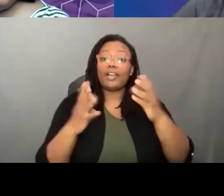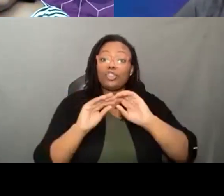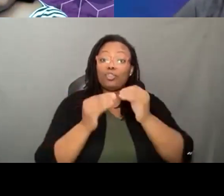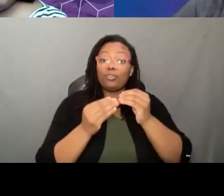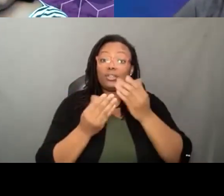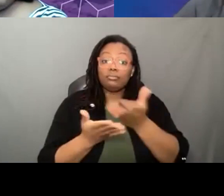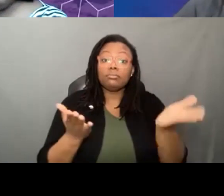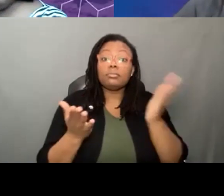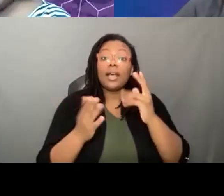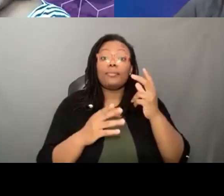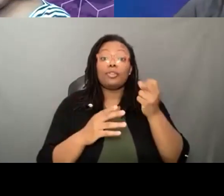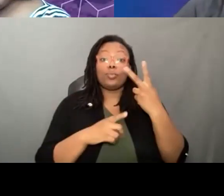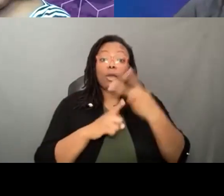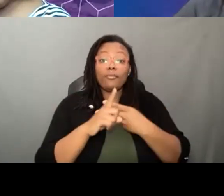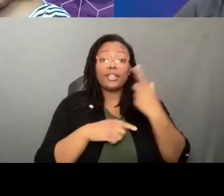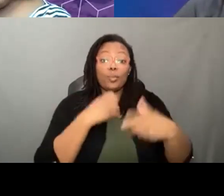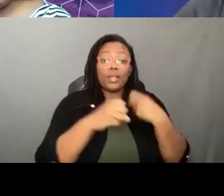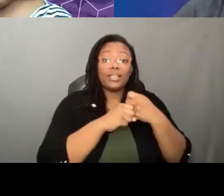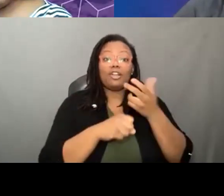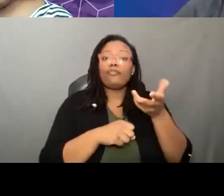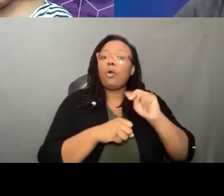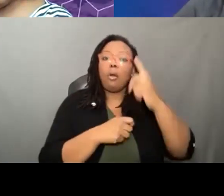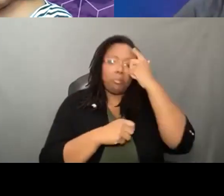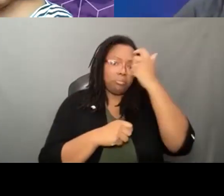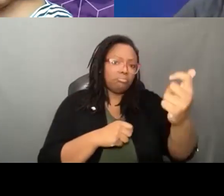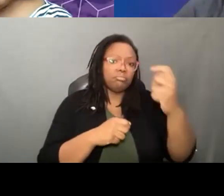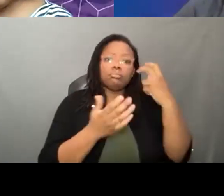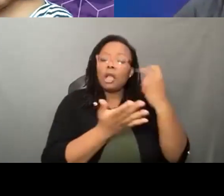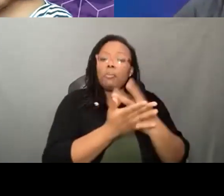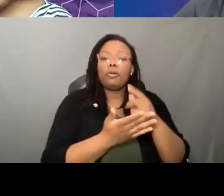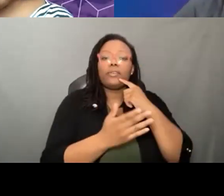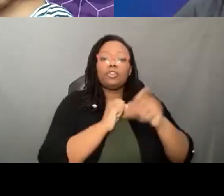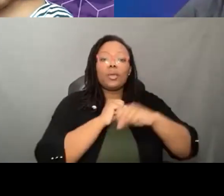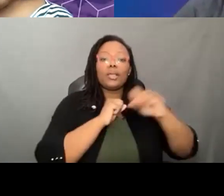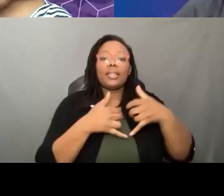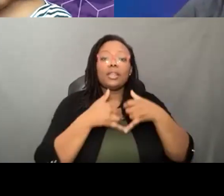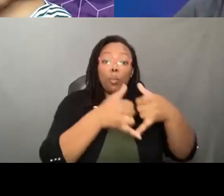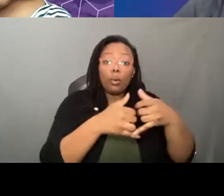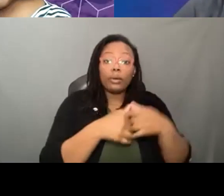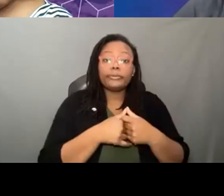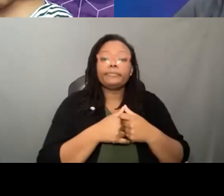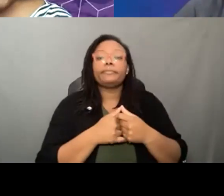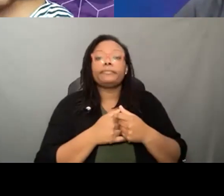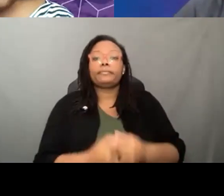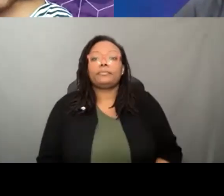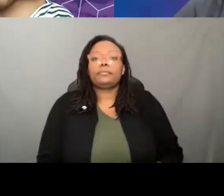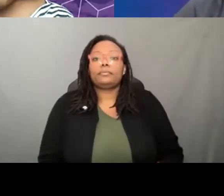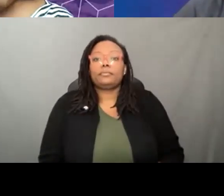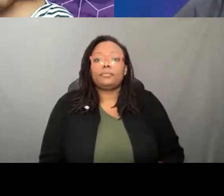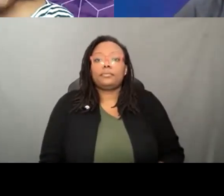up to 12 months on your own authority, your own approval to extend the award. Jannele Gosey: Jeff, I like to call that the freebie.